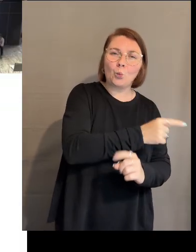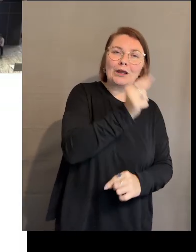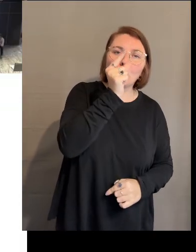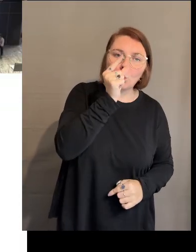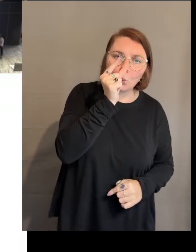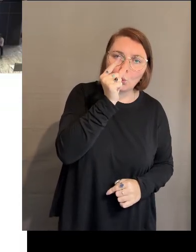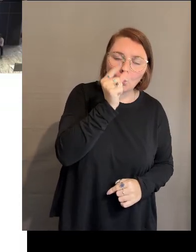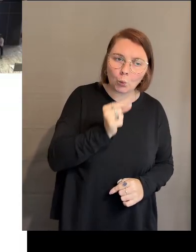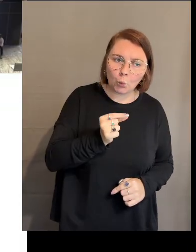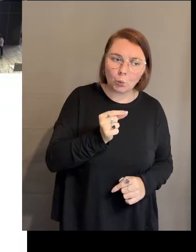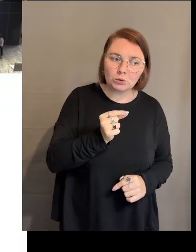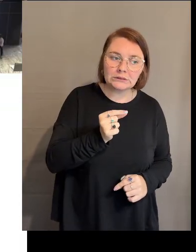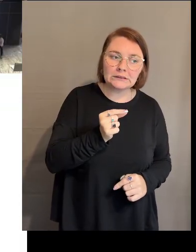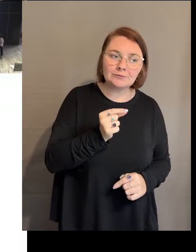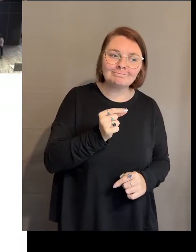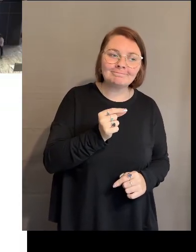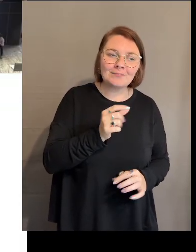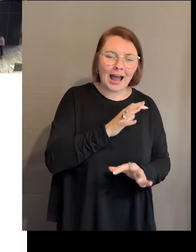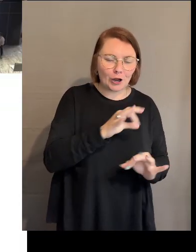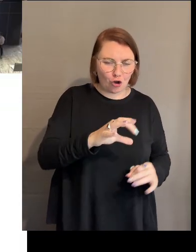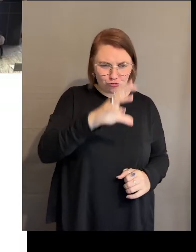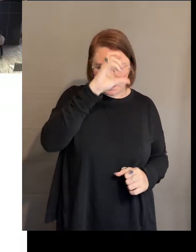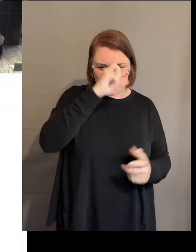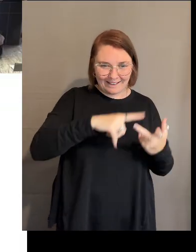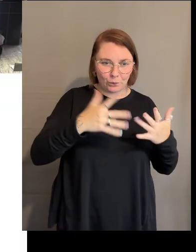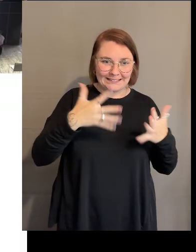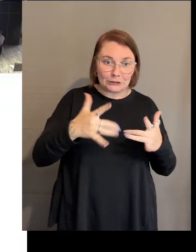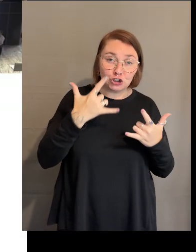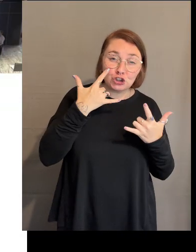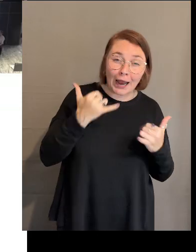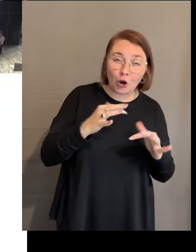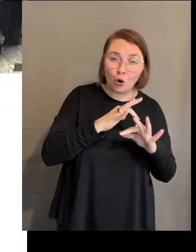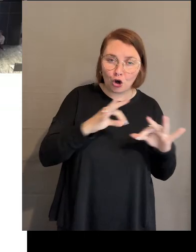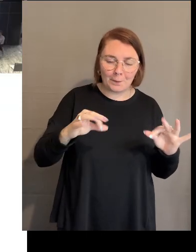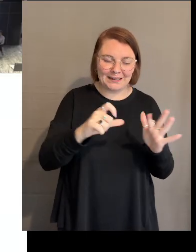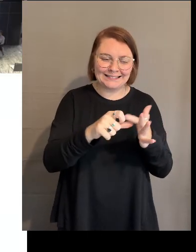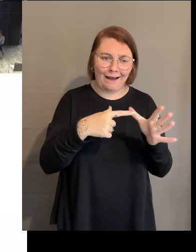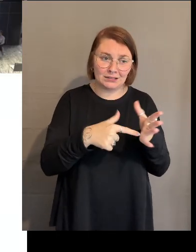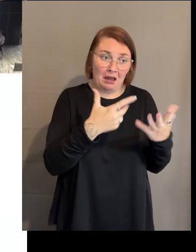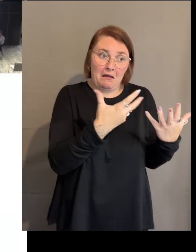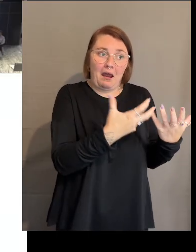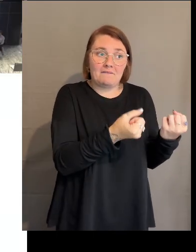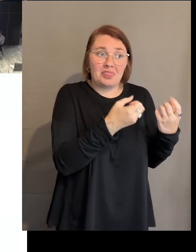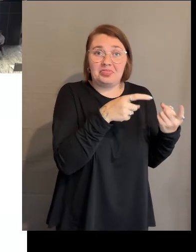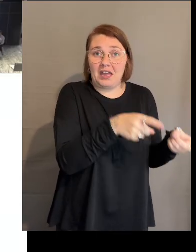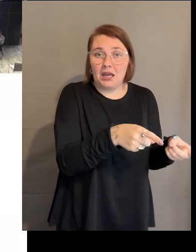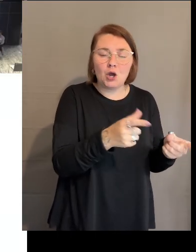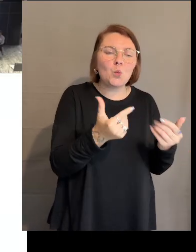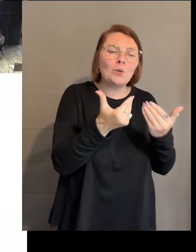I don't remember if we checked. But the data is there, at least. We lose a bit of sample if we do it, but yeah.